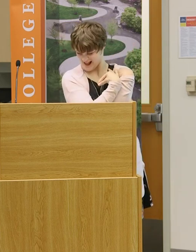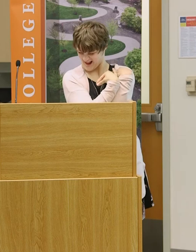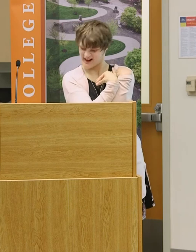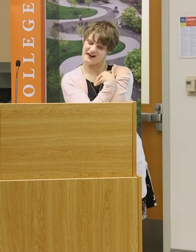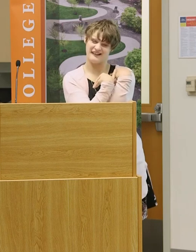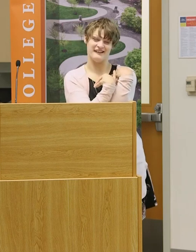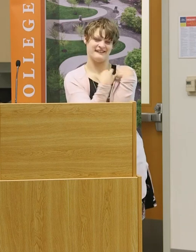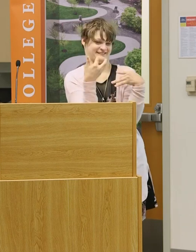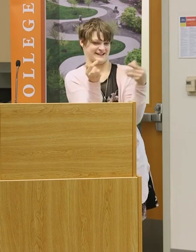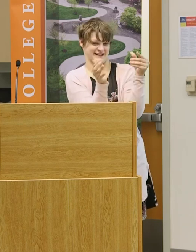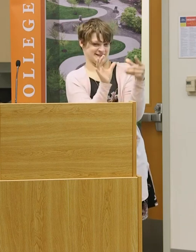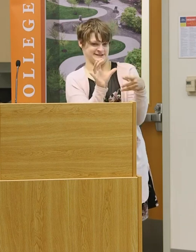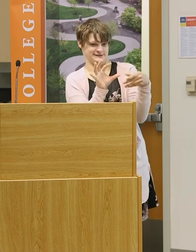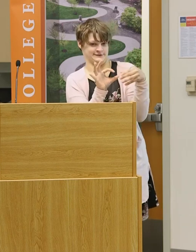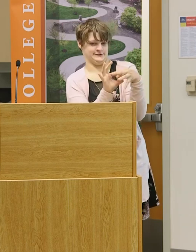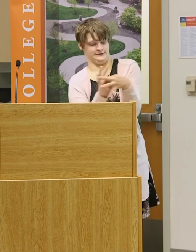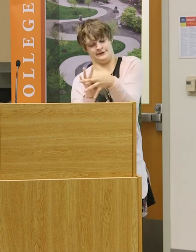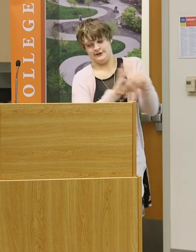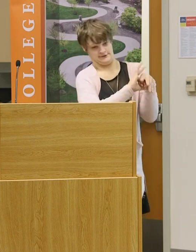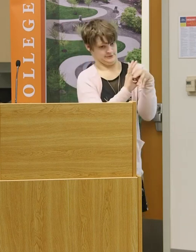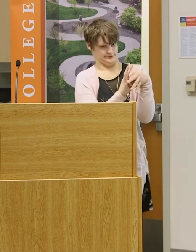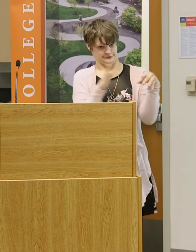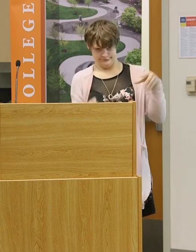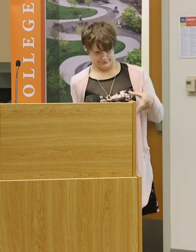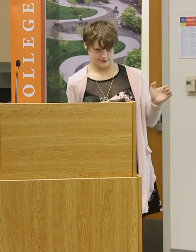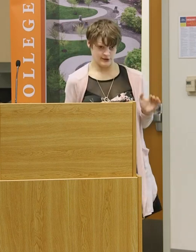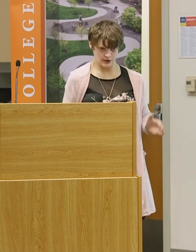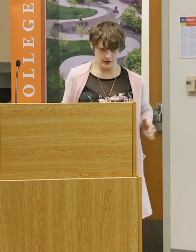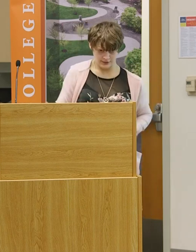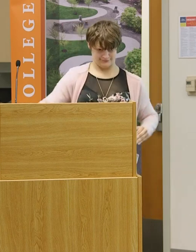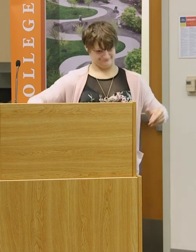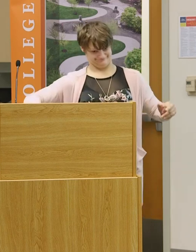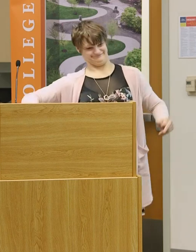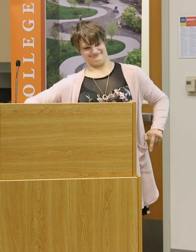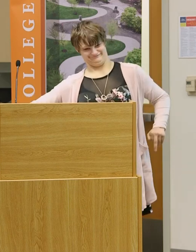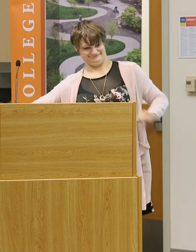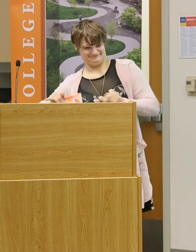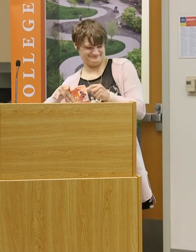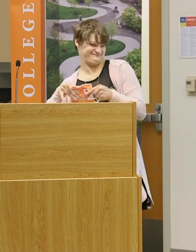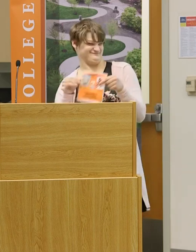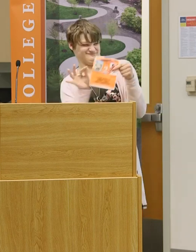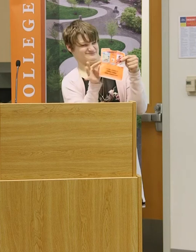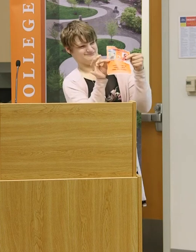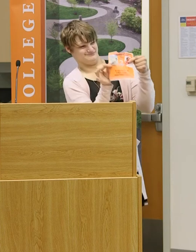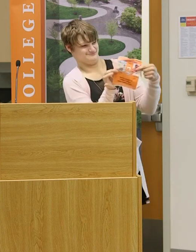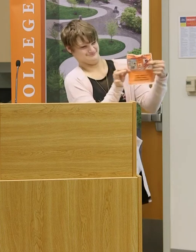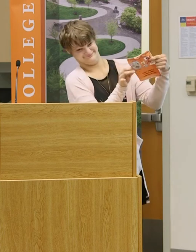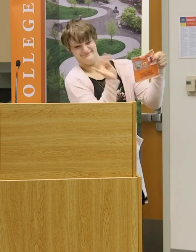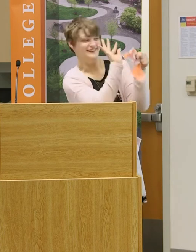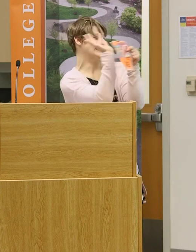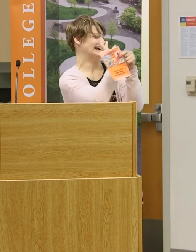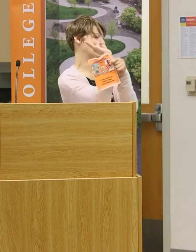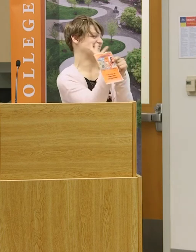And I am the family events coordinator.